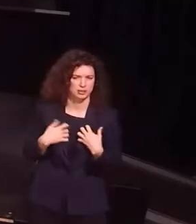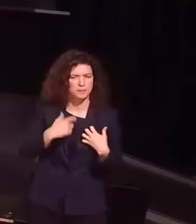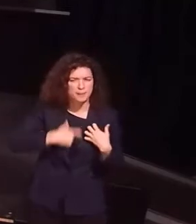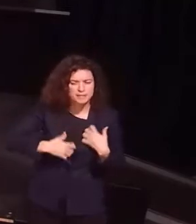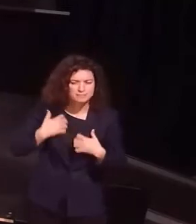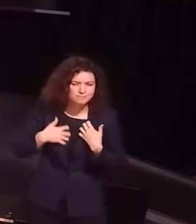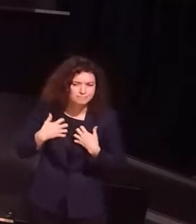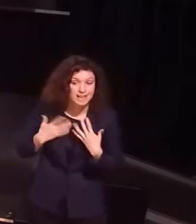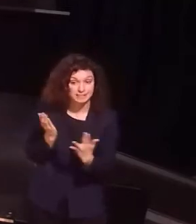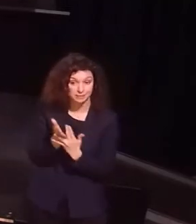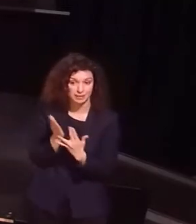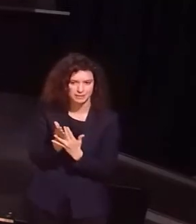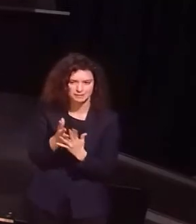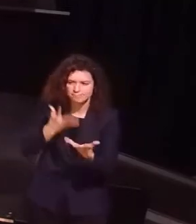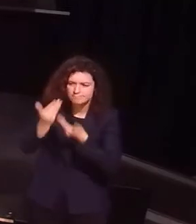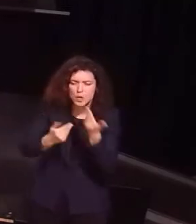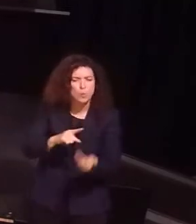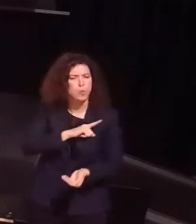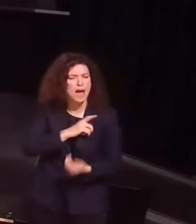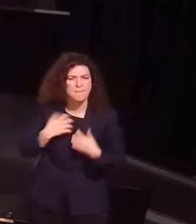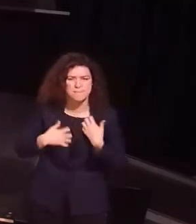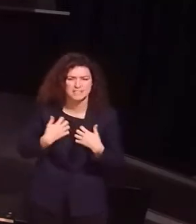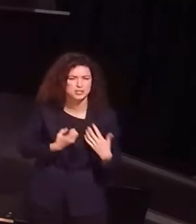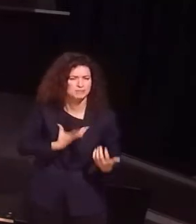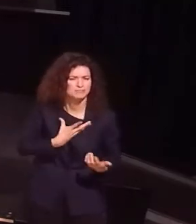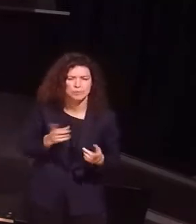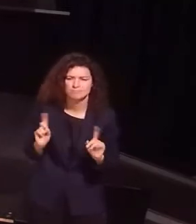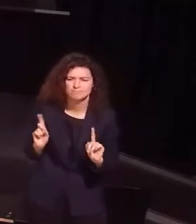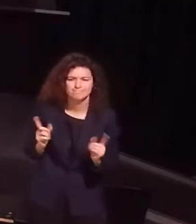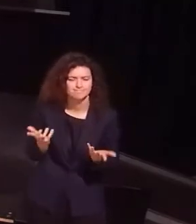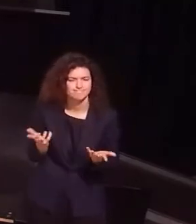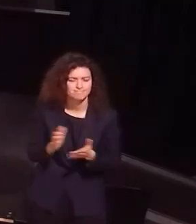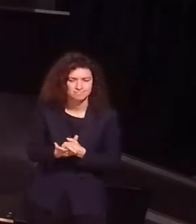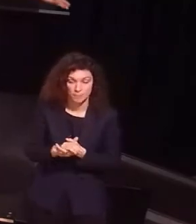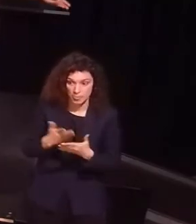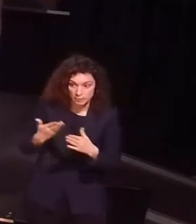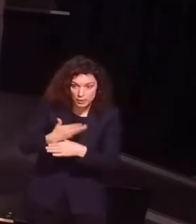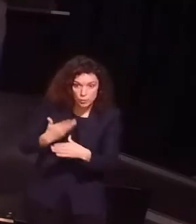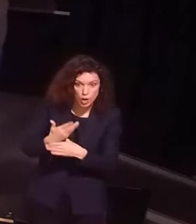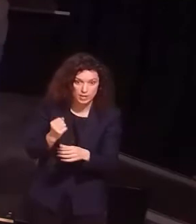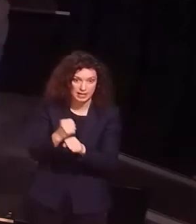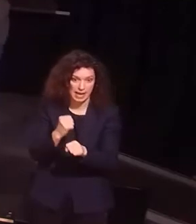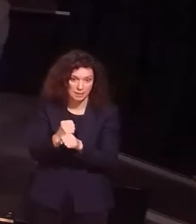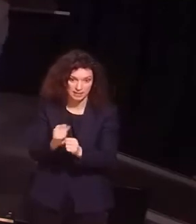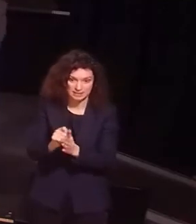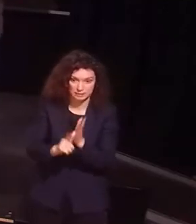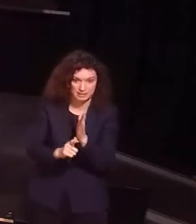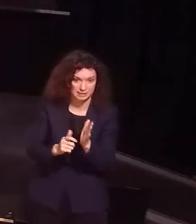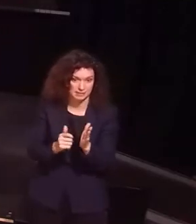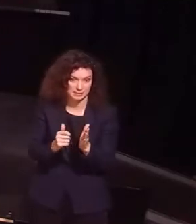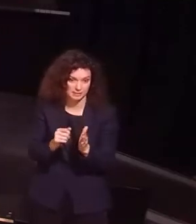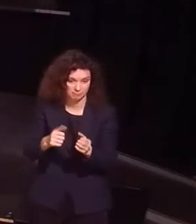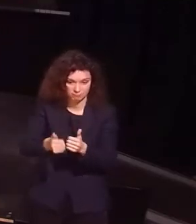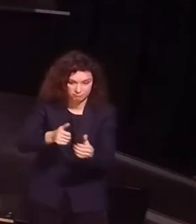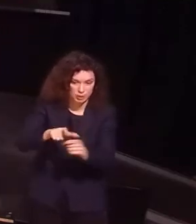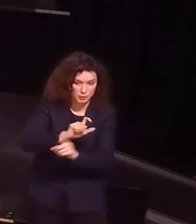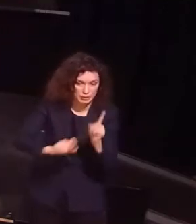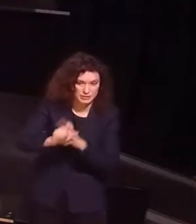I'll tell them a little bit why I'm passionate about accessibility, that I have worked with the gaming and disability community, the fact that I have an invisible disability.